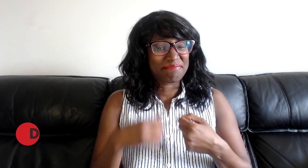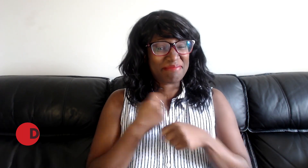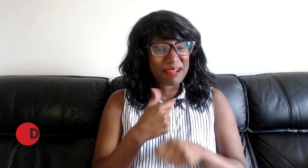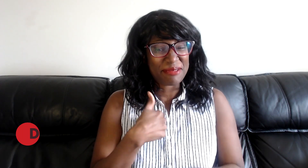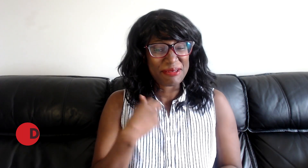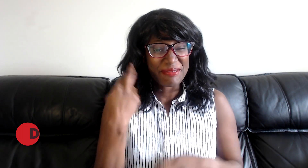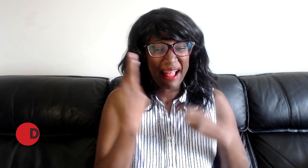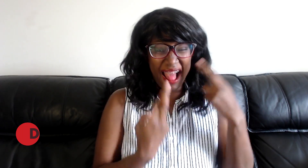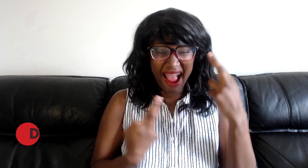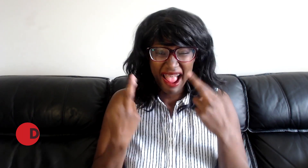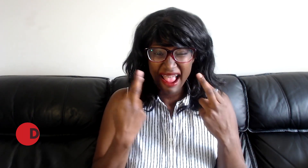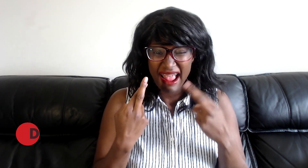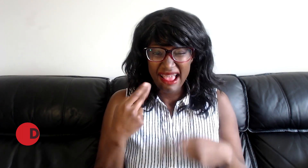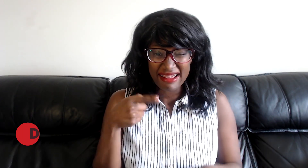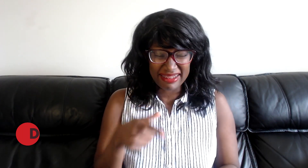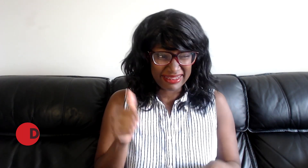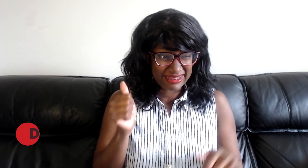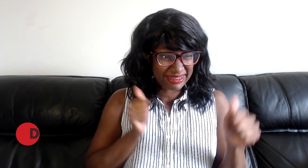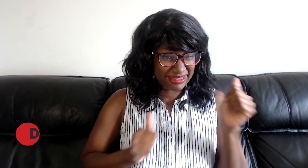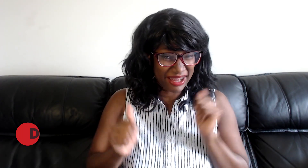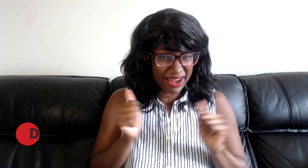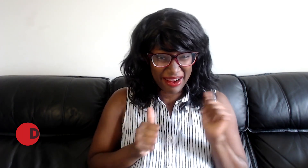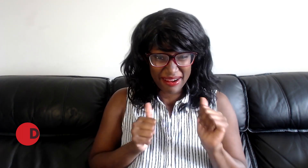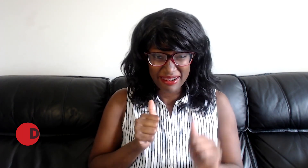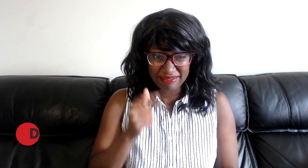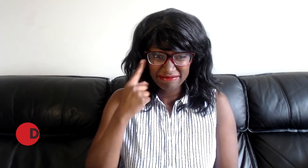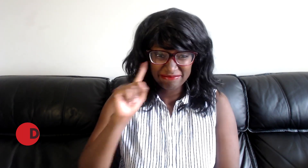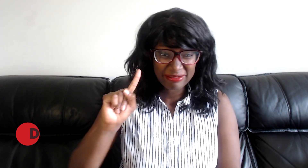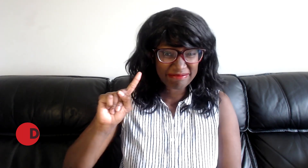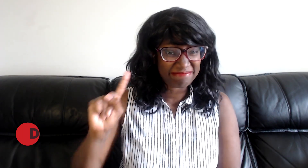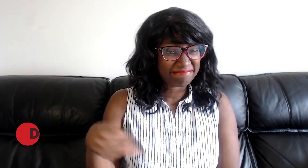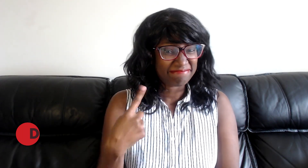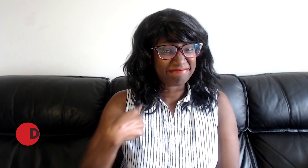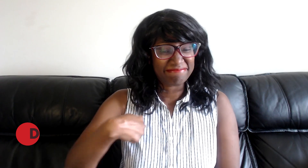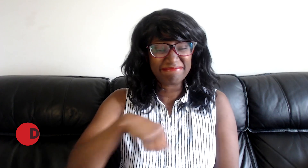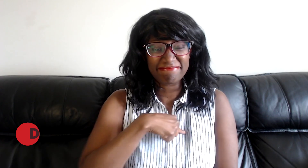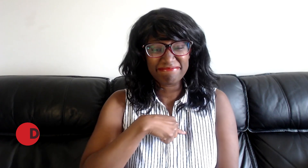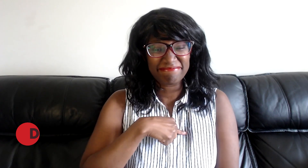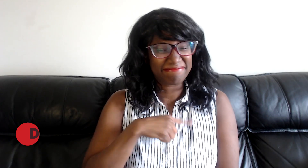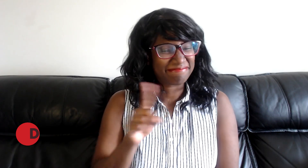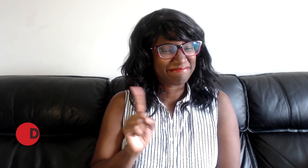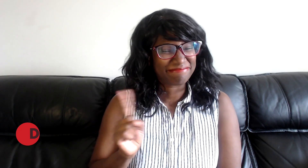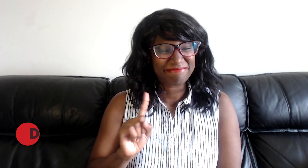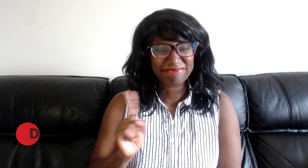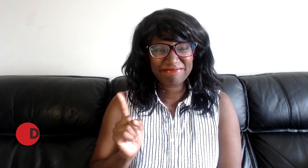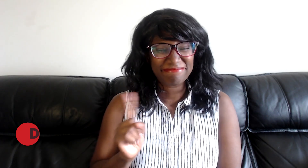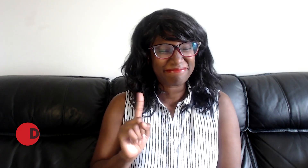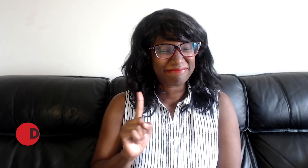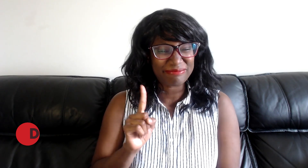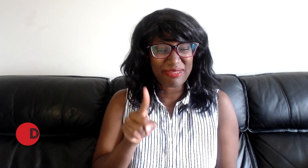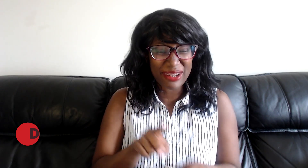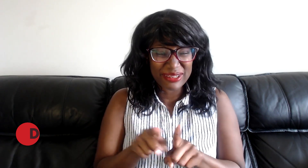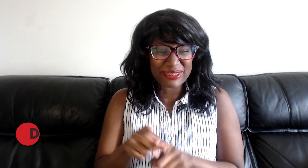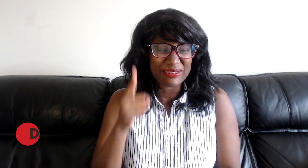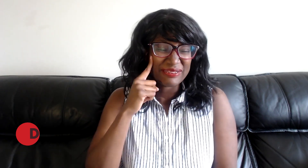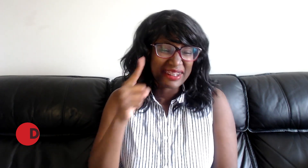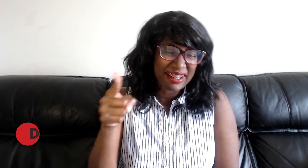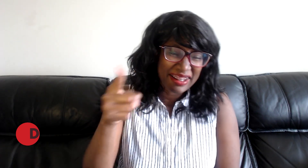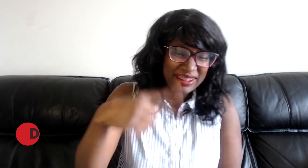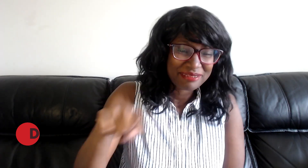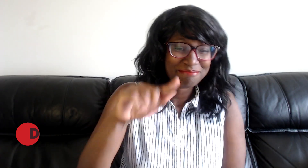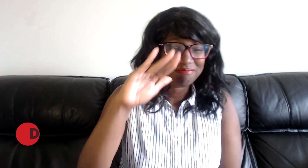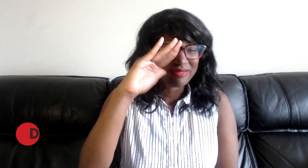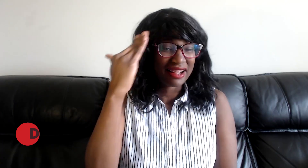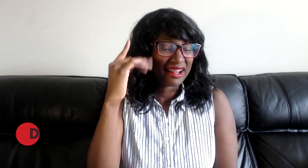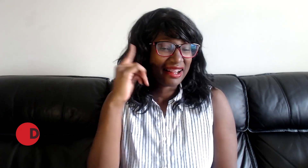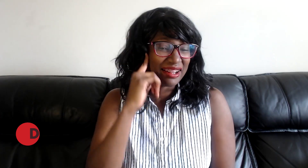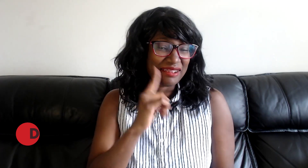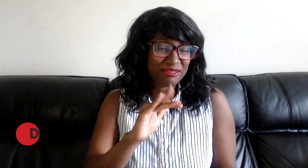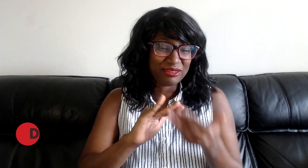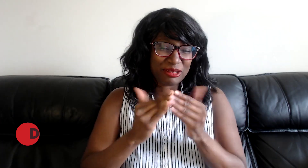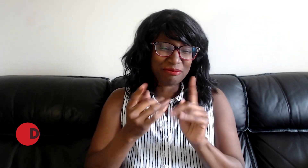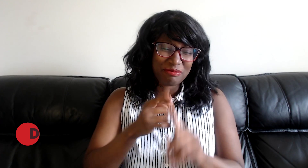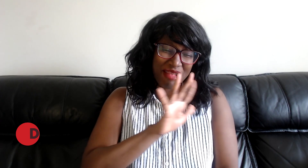This made me realise, the show isn't just for us, but for the Black Deaf community